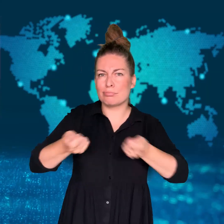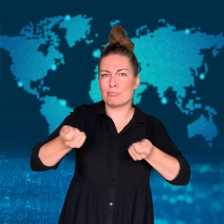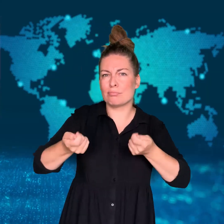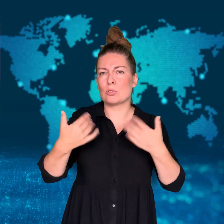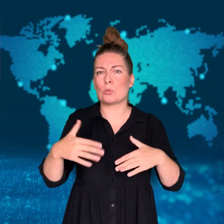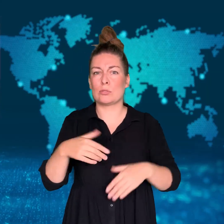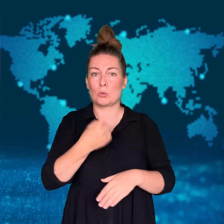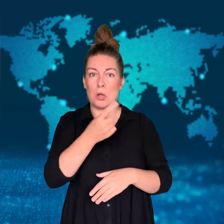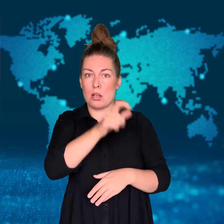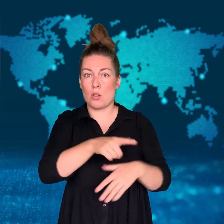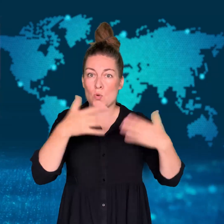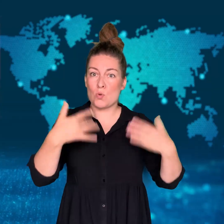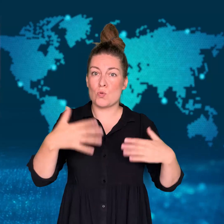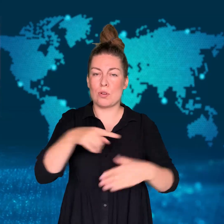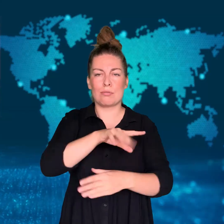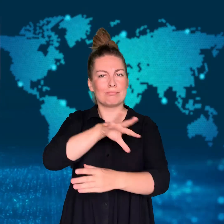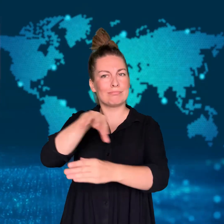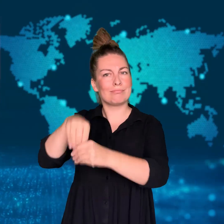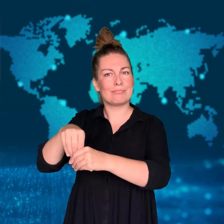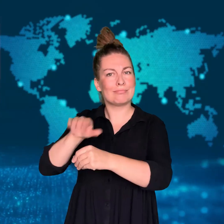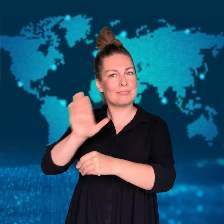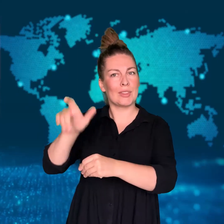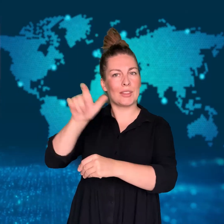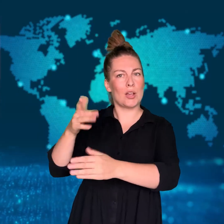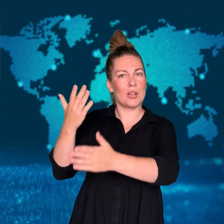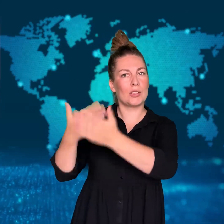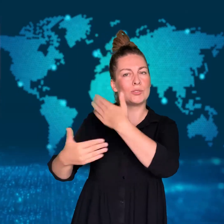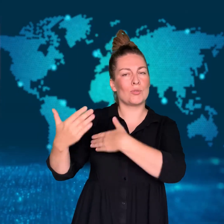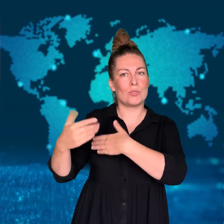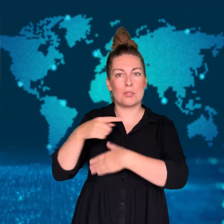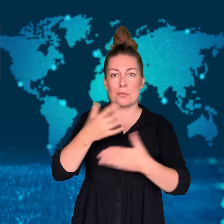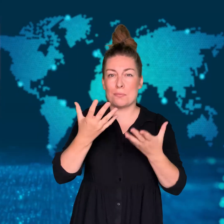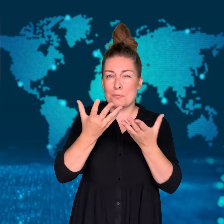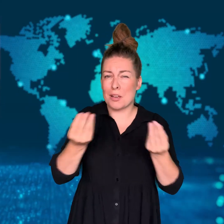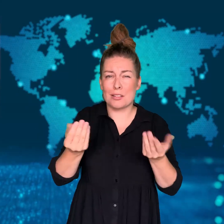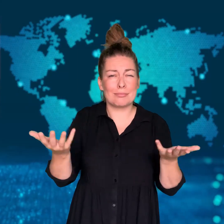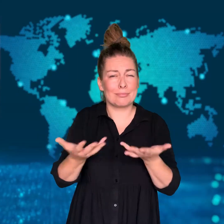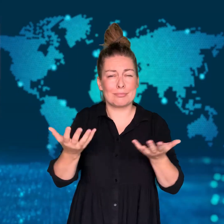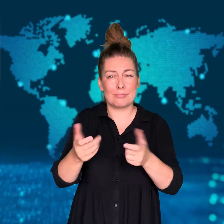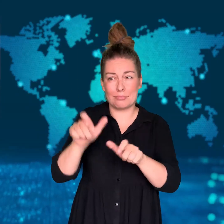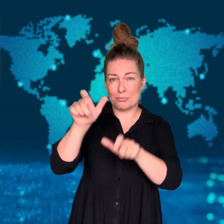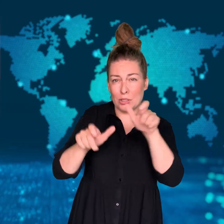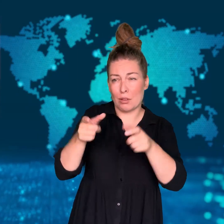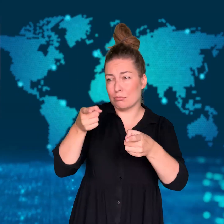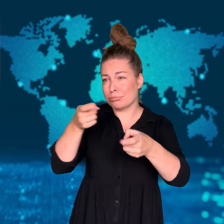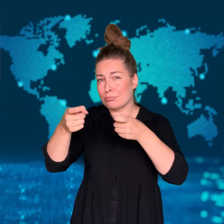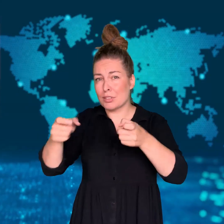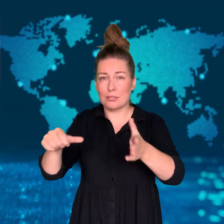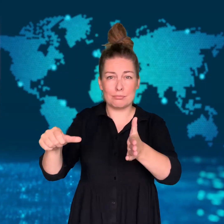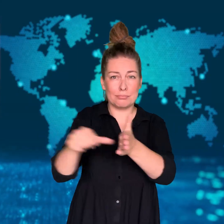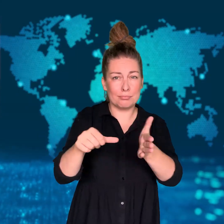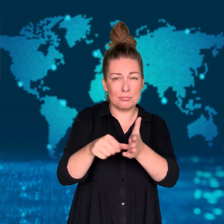He was one of the most wanted criminals in Italy's history